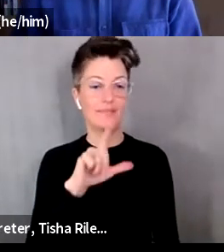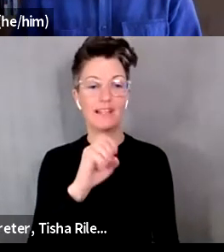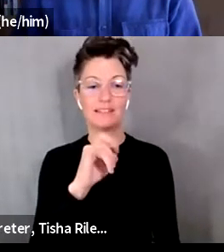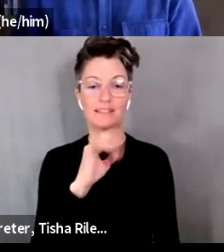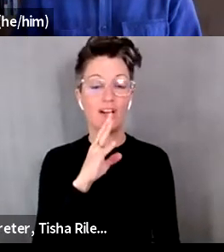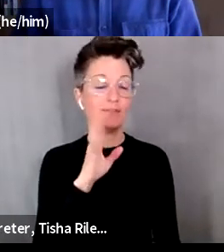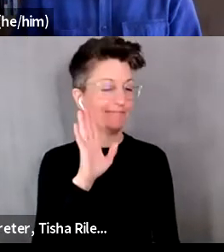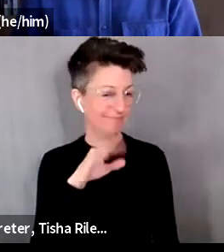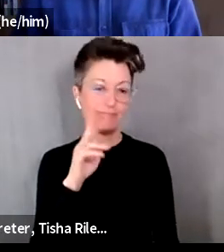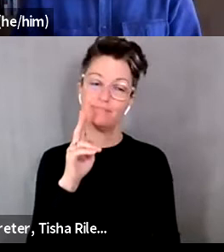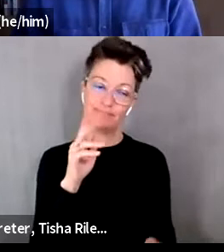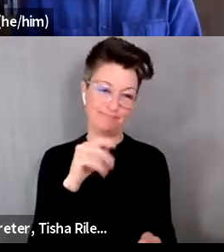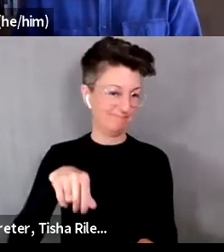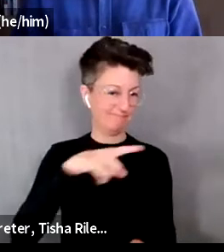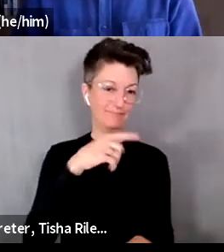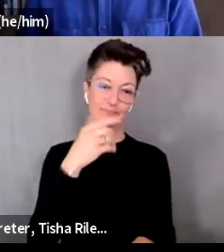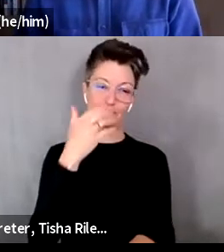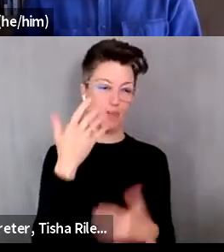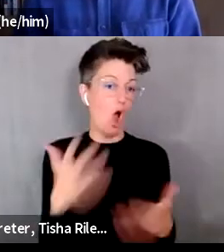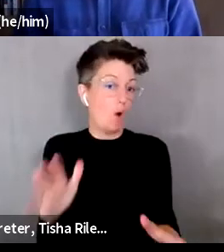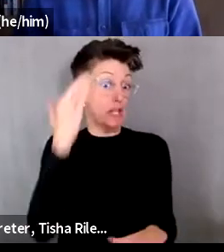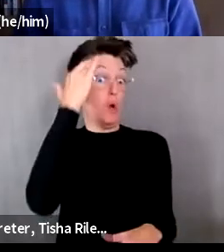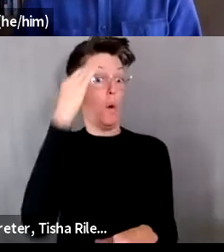she, she was, she had fierce and strong opinions